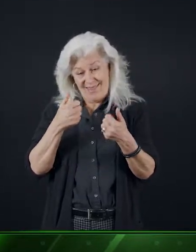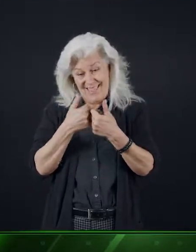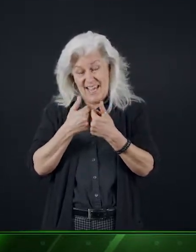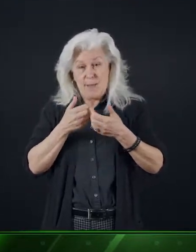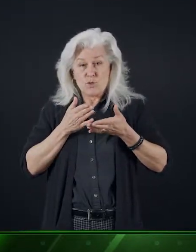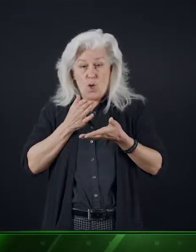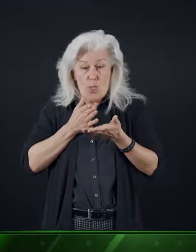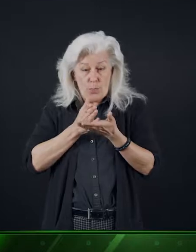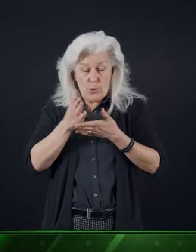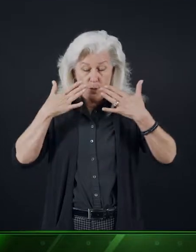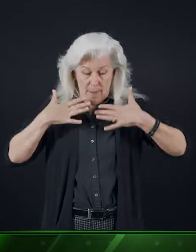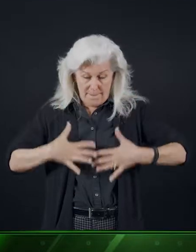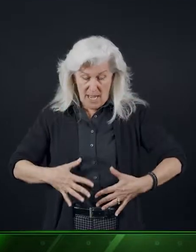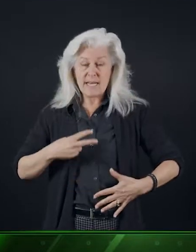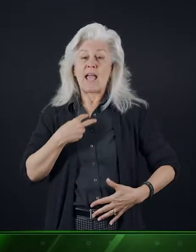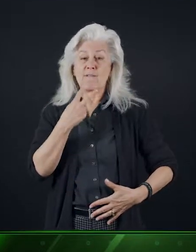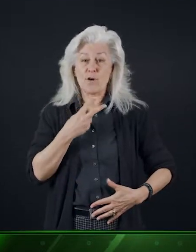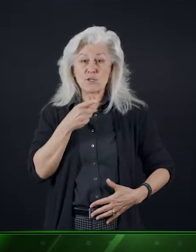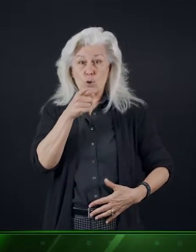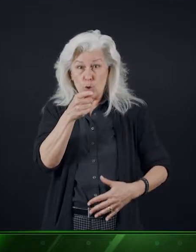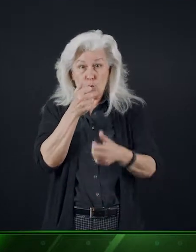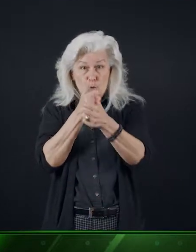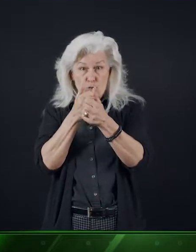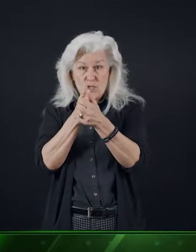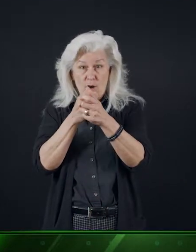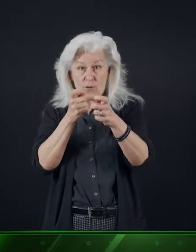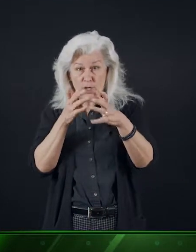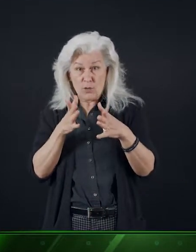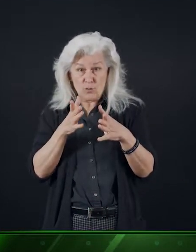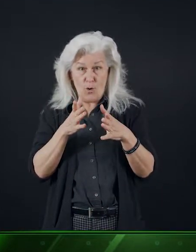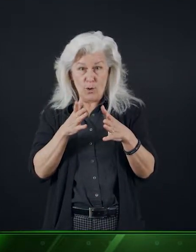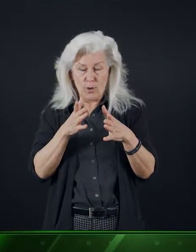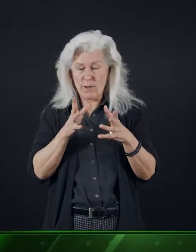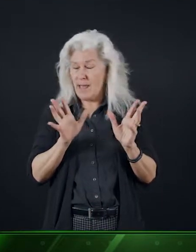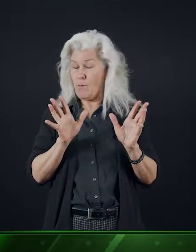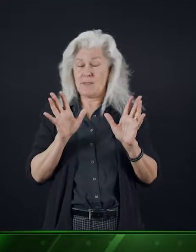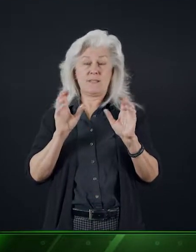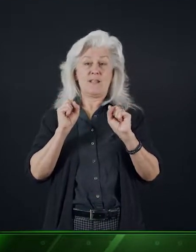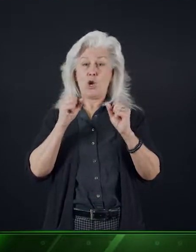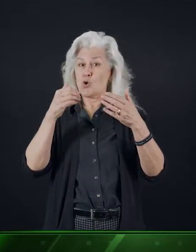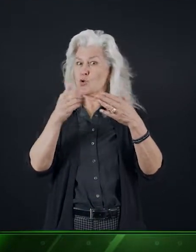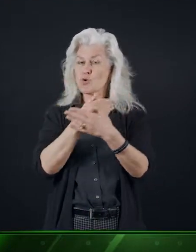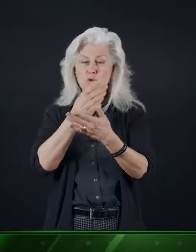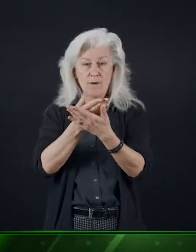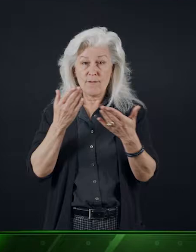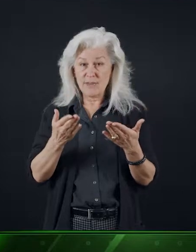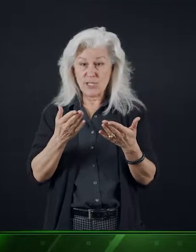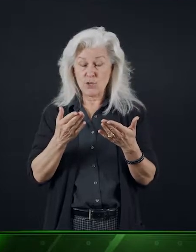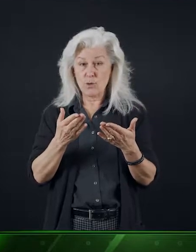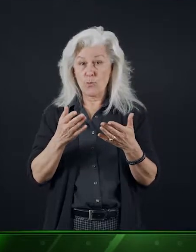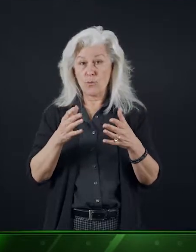where you were the controller, pushing the bounds of inclusive gaming while at the same time making the industry ask,